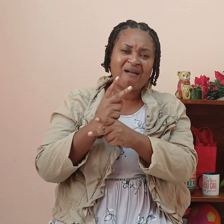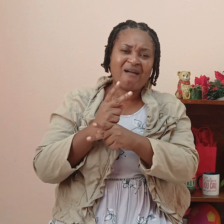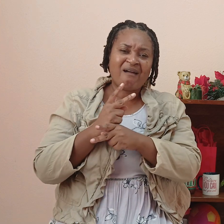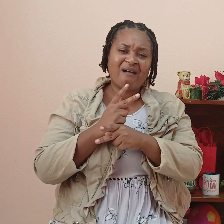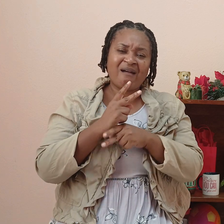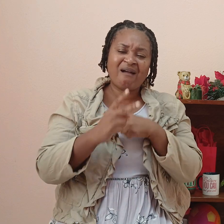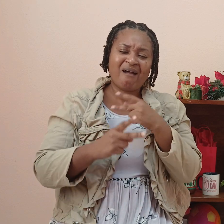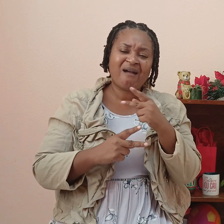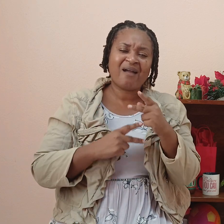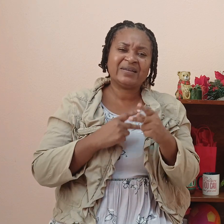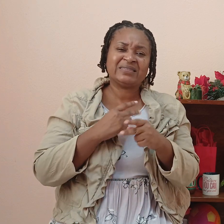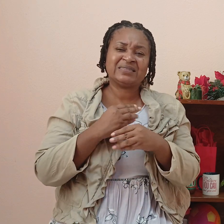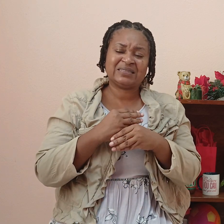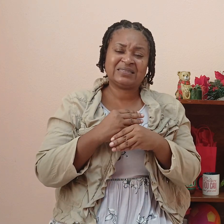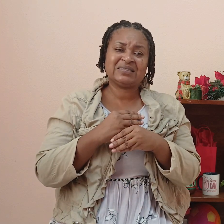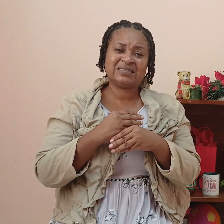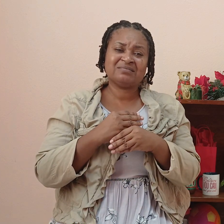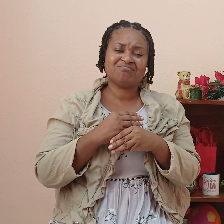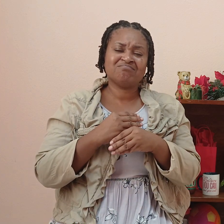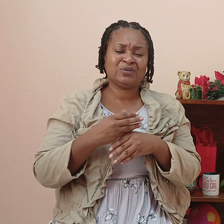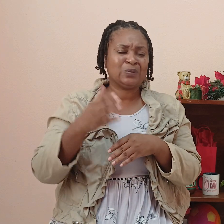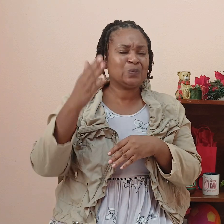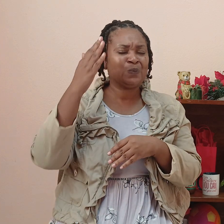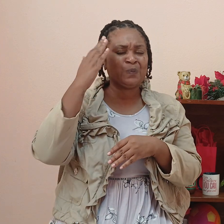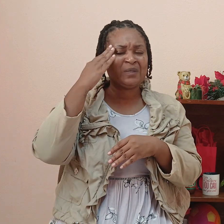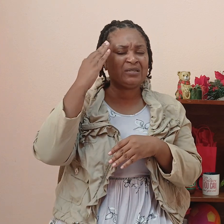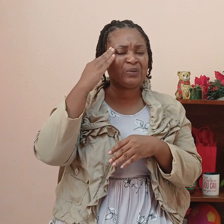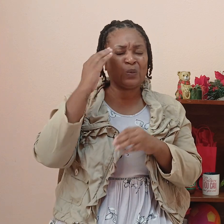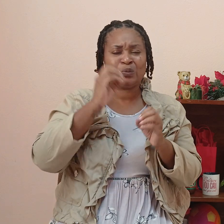We come before You